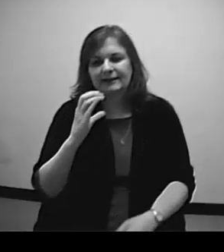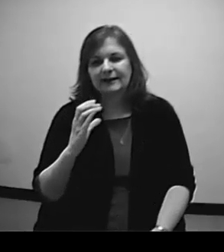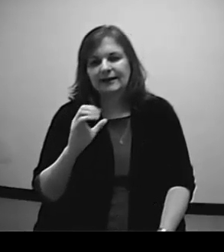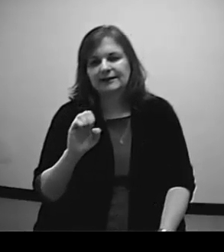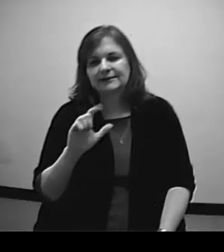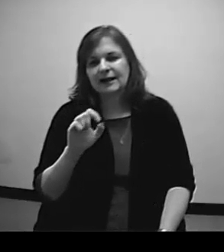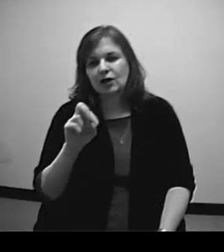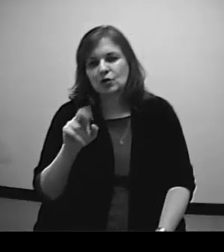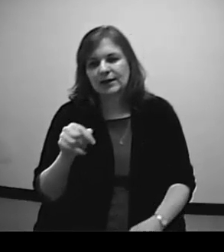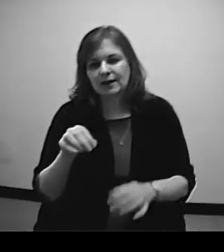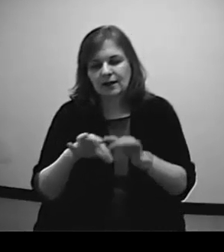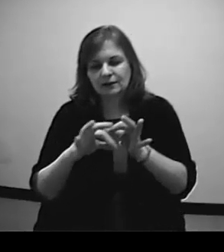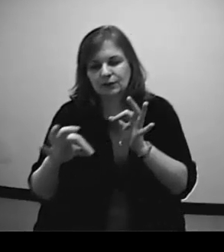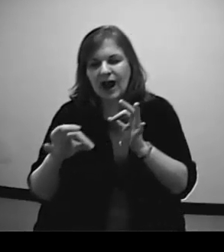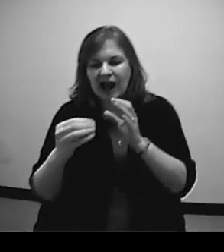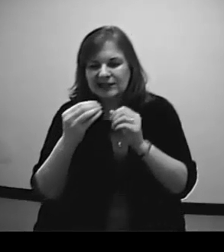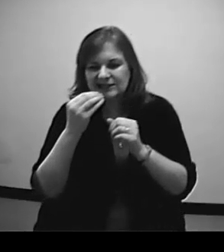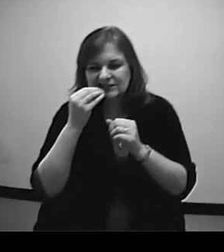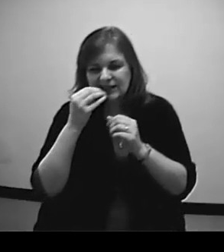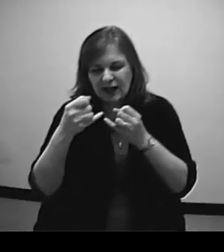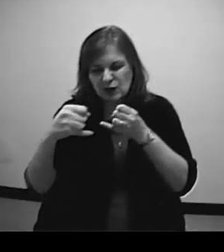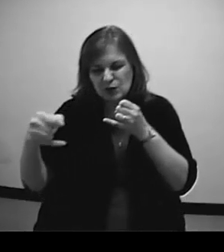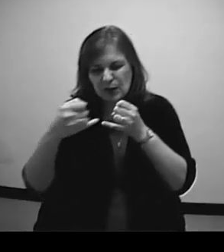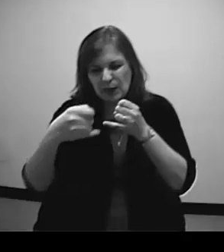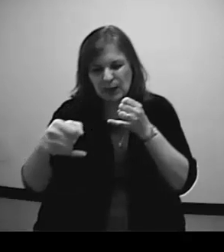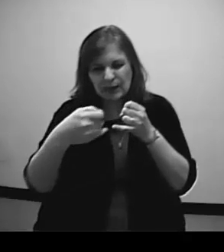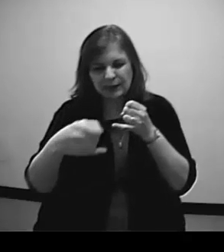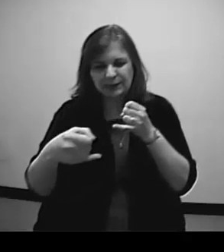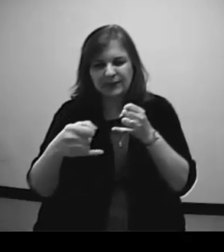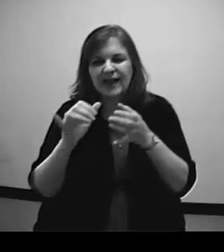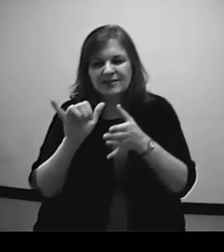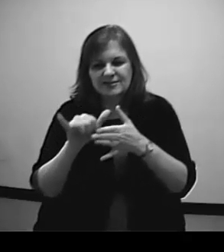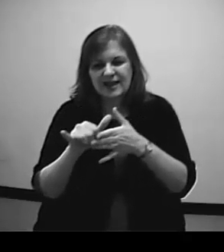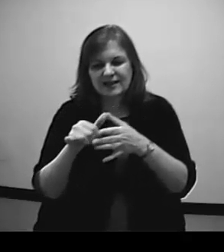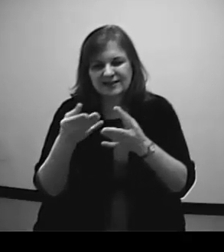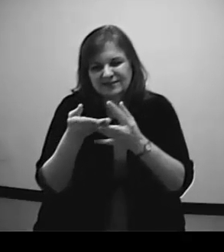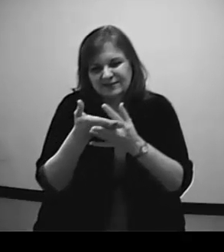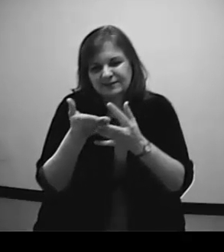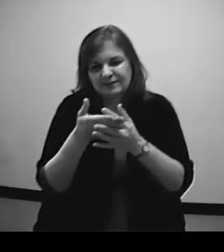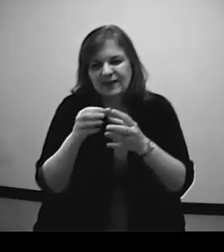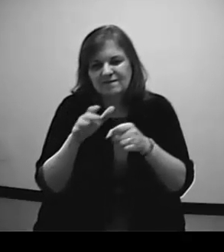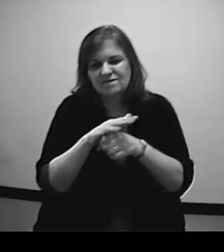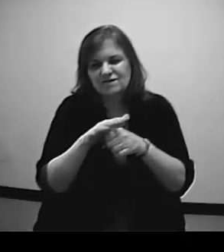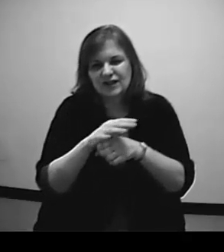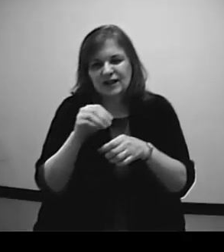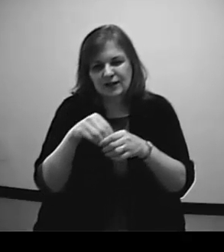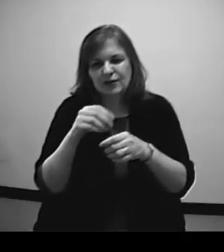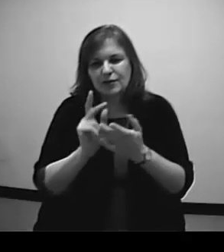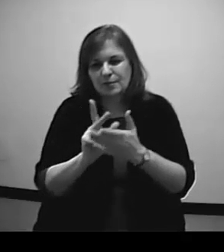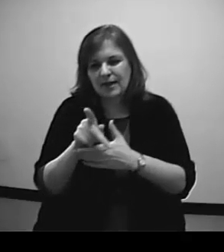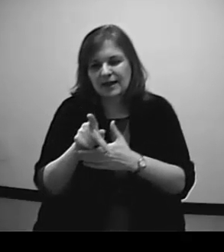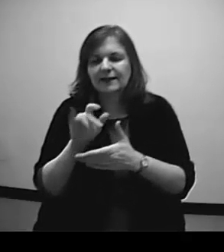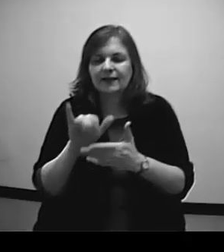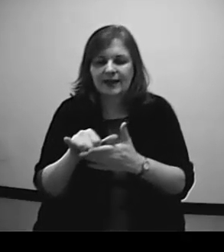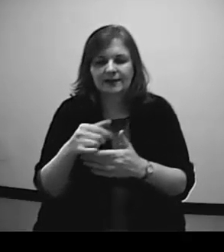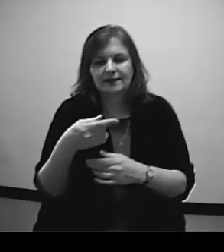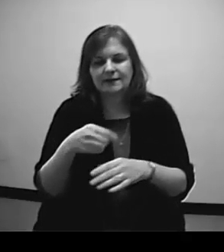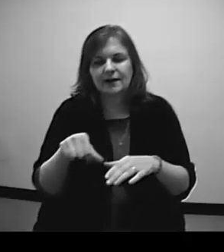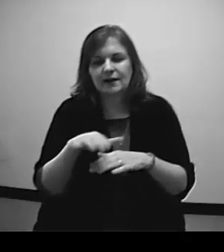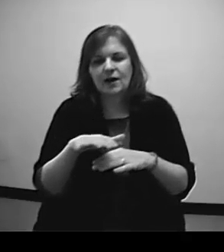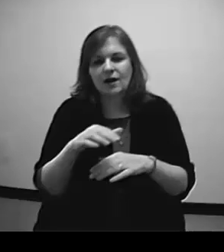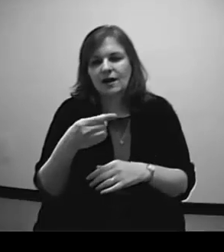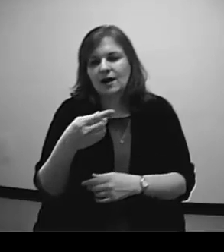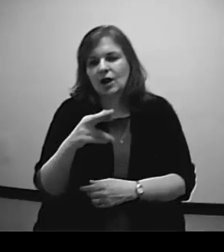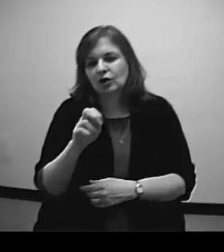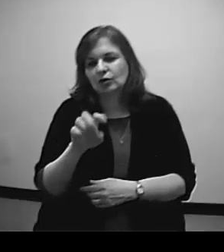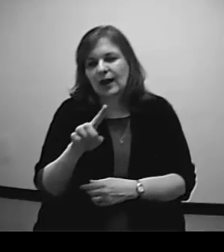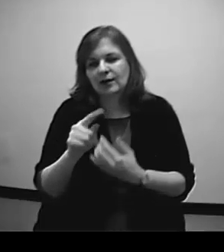can think about all of that ground tissue - the inner filling of a plant insides